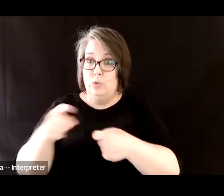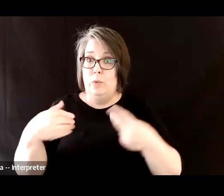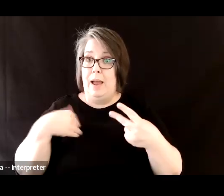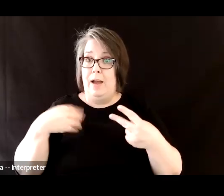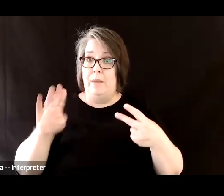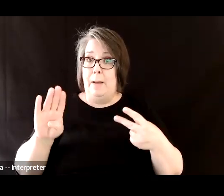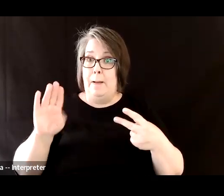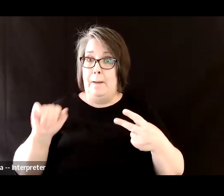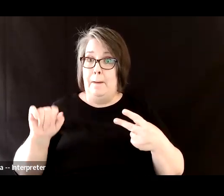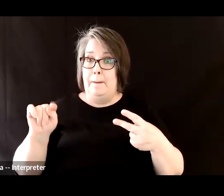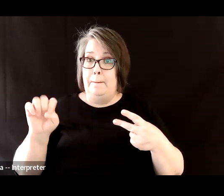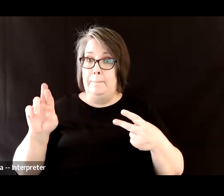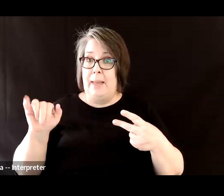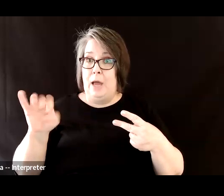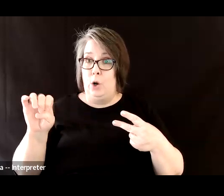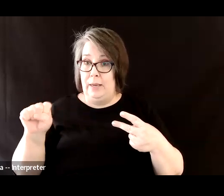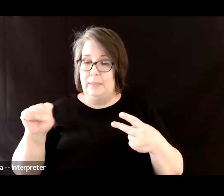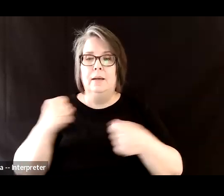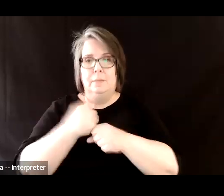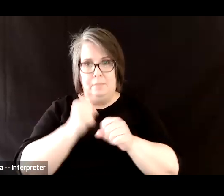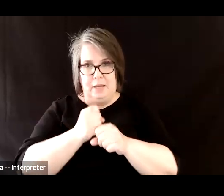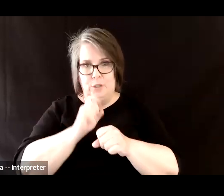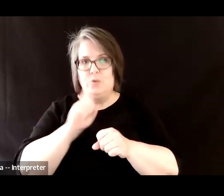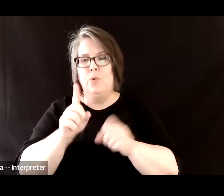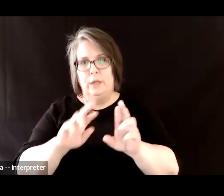Make sure that it is ready to go for that day of the event.